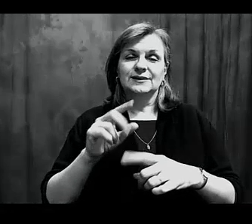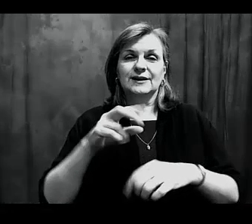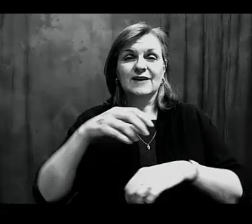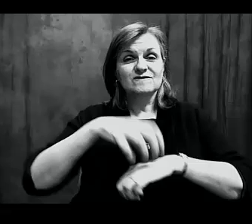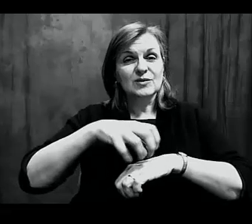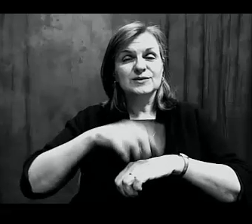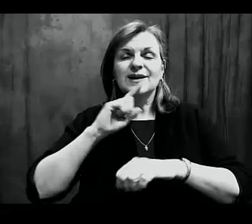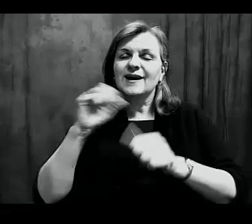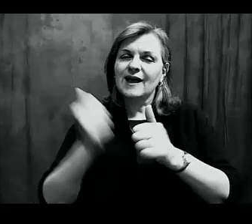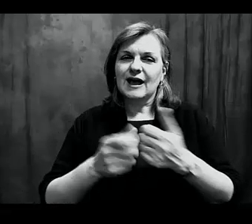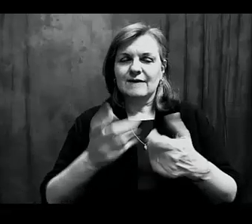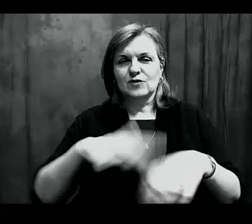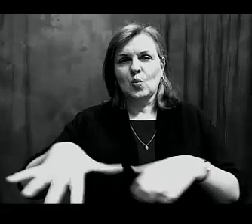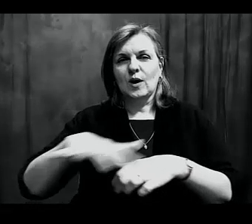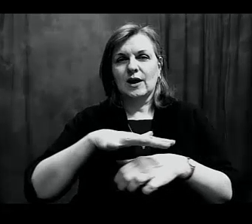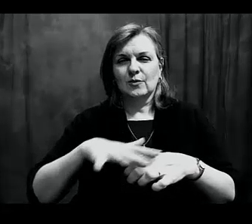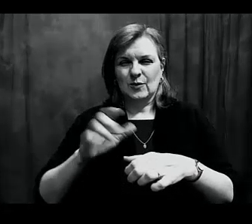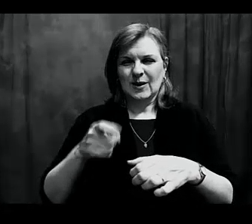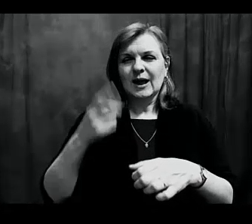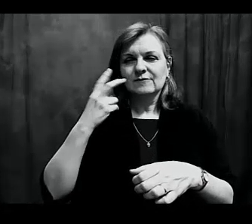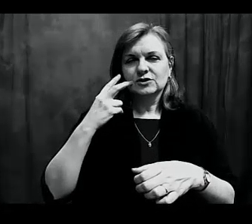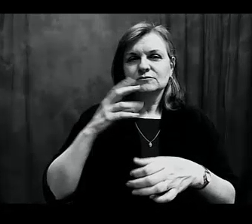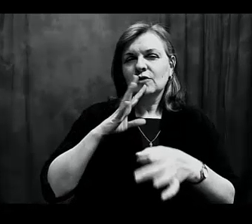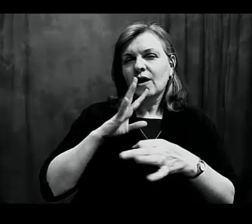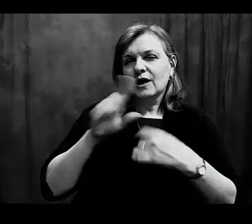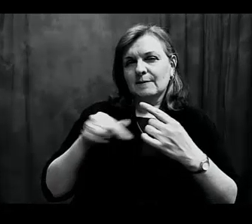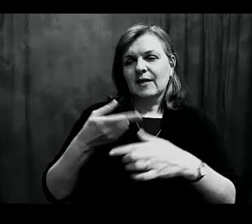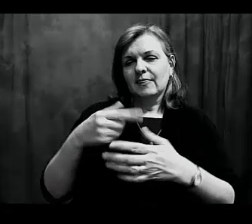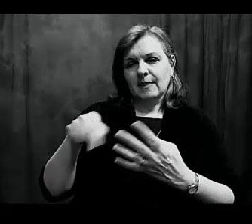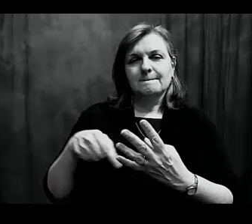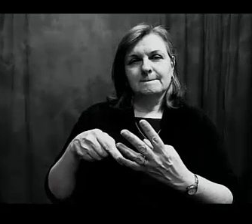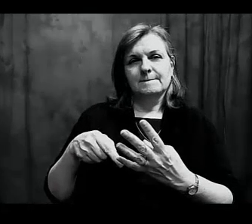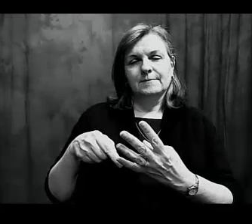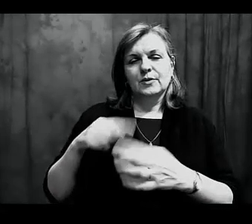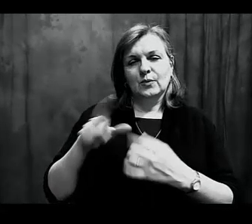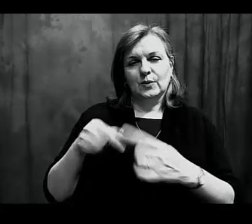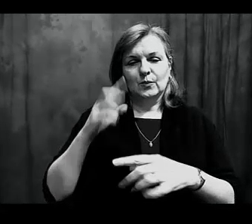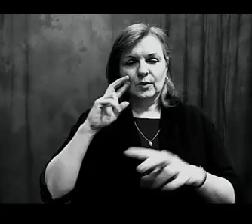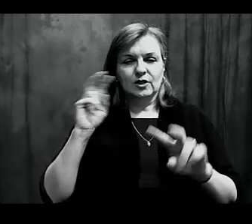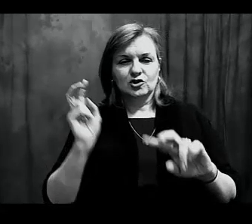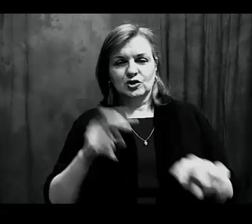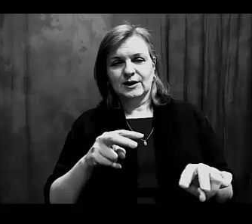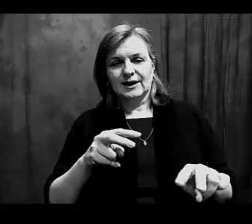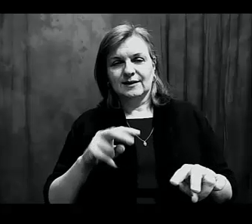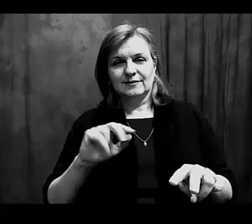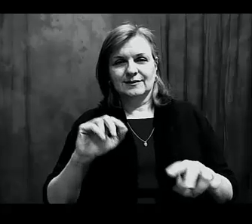but they are absolutely everywhere!! so we do have to give them at least a nod of recognition when we look at